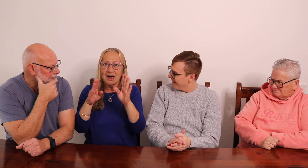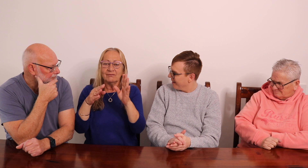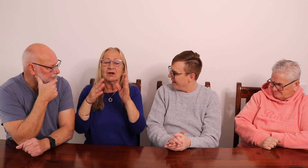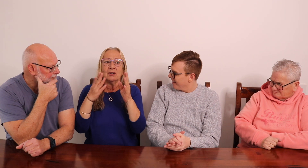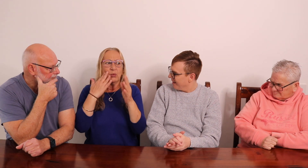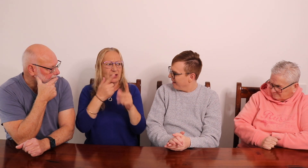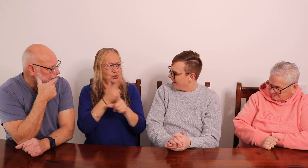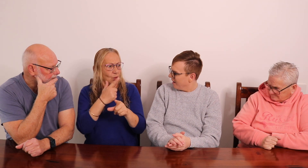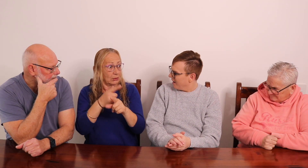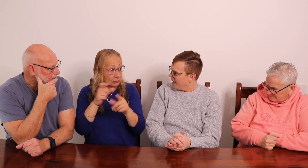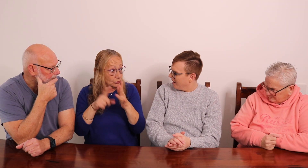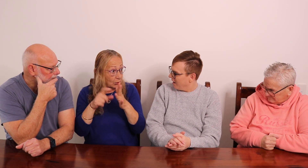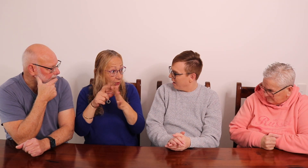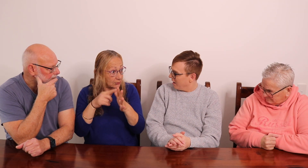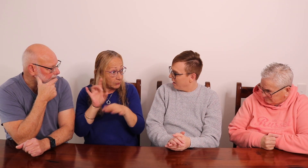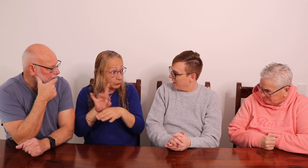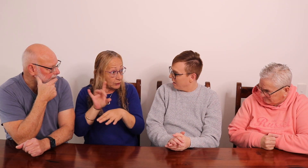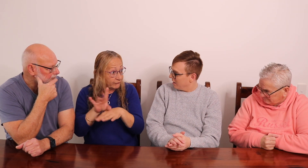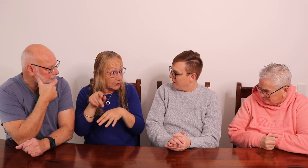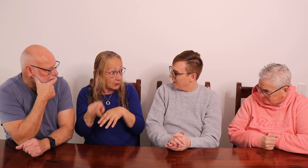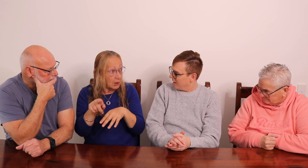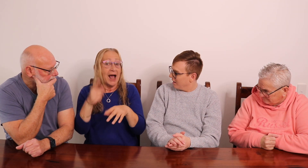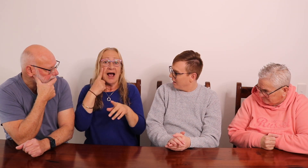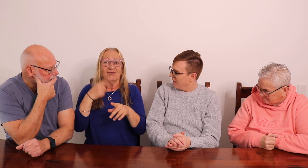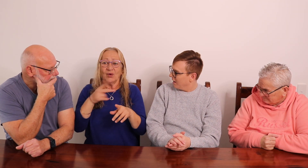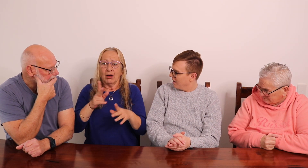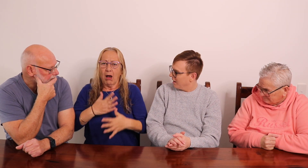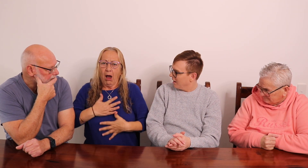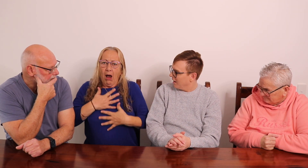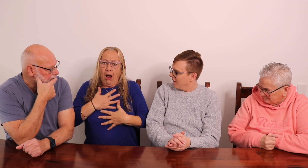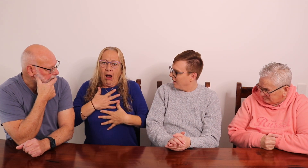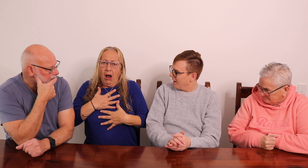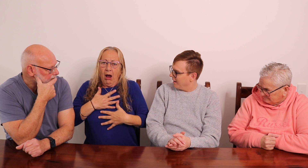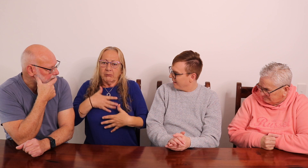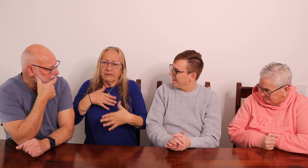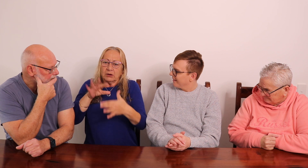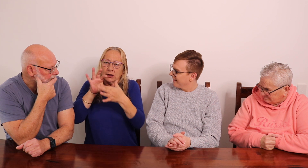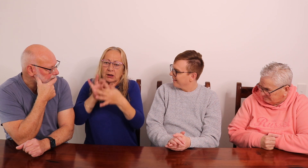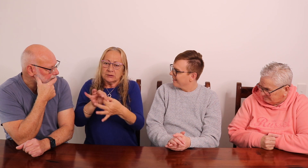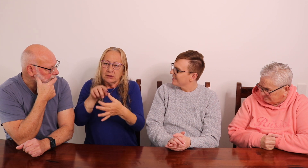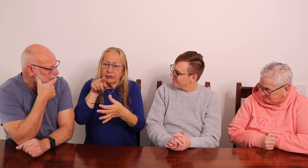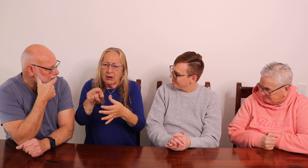M: Wonderful! When people talked about CODA movie. I watched and I feel connected to the film.